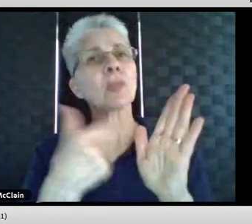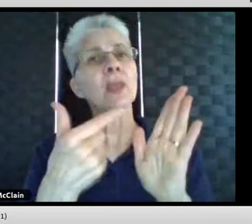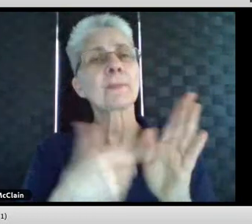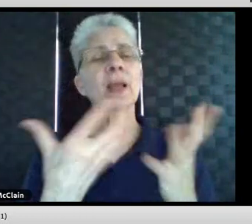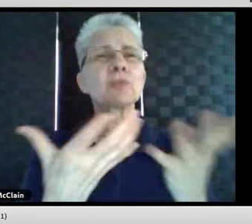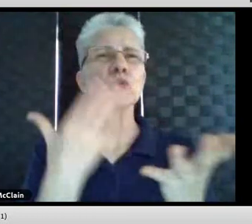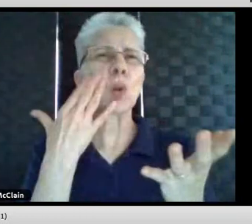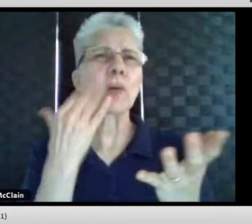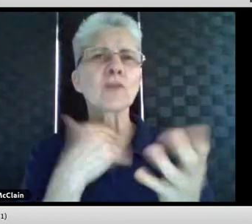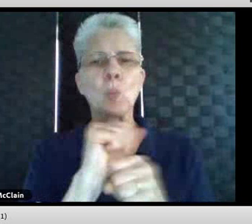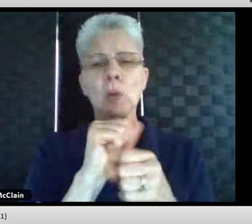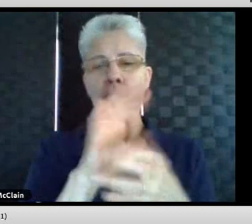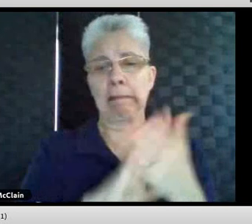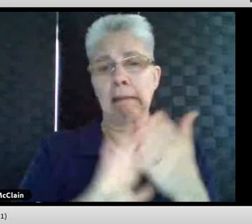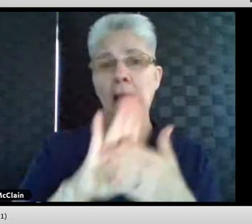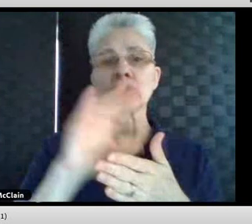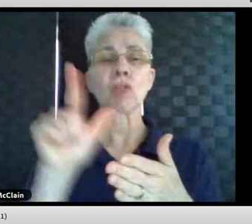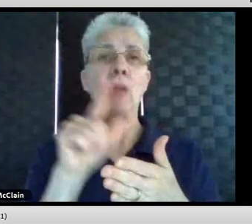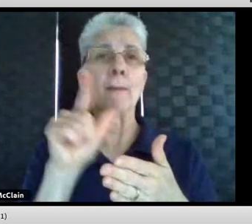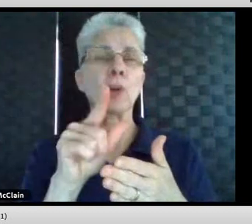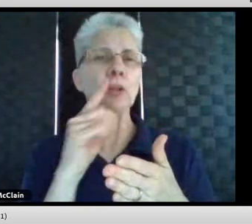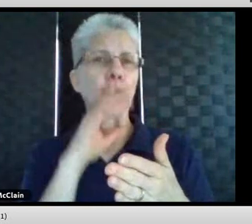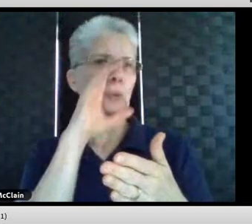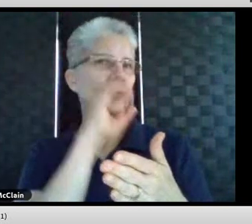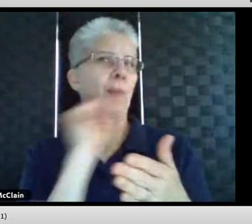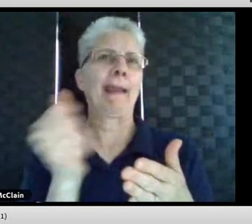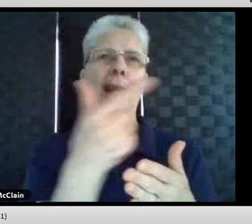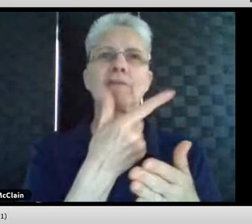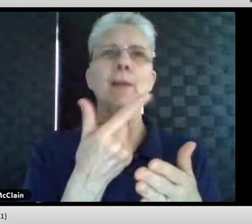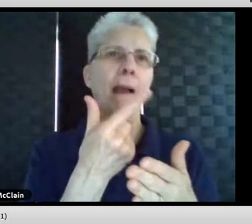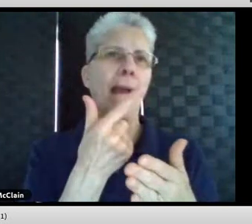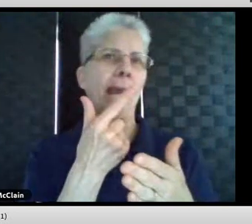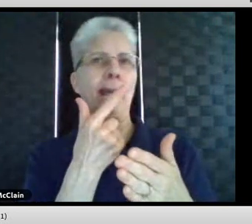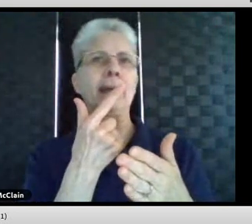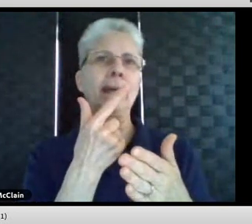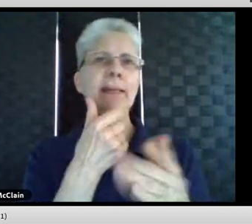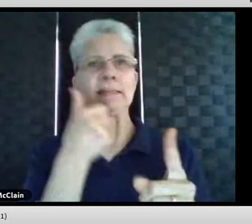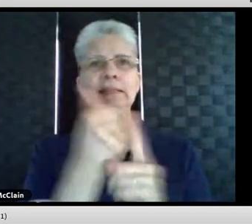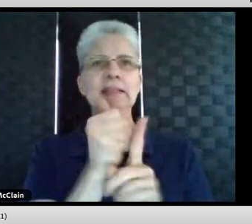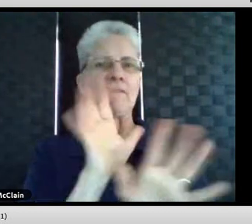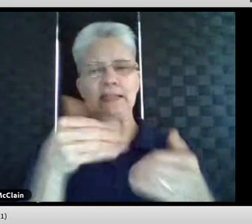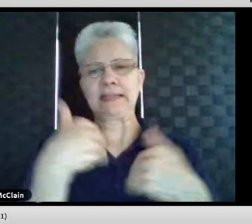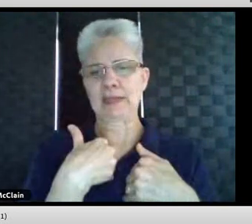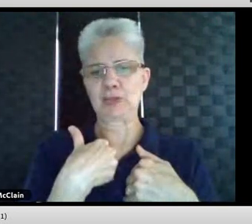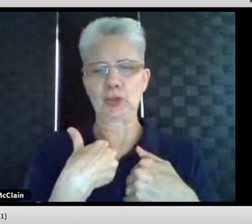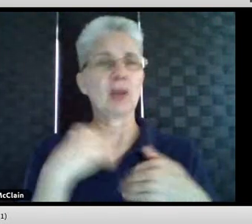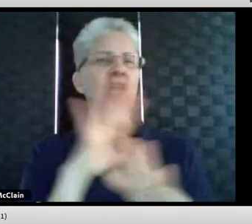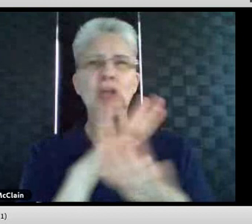if you work in a college library, you assume everybody is kind of that me-self-centered, but don't assume those things.